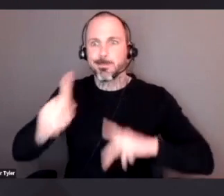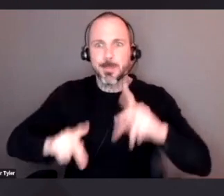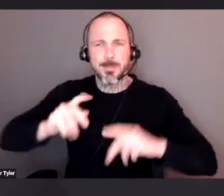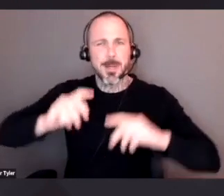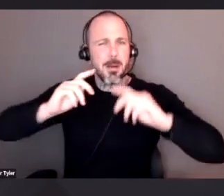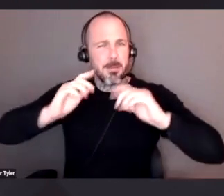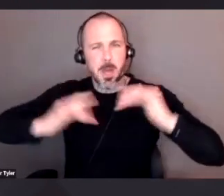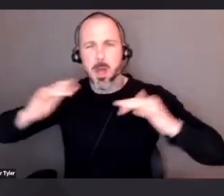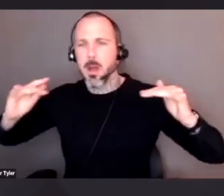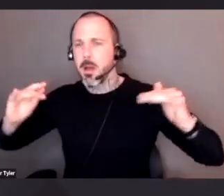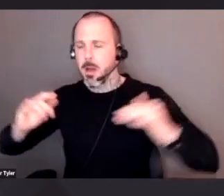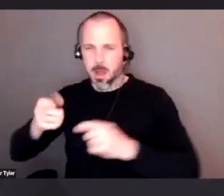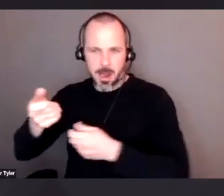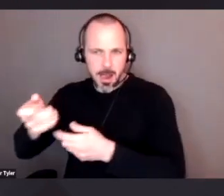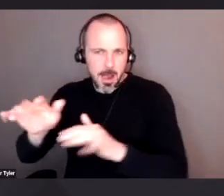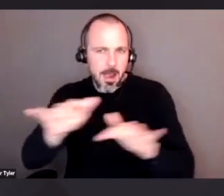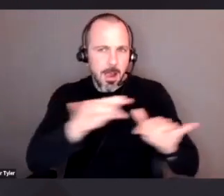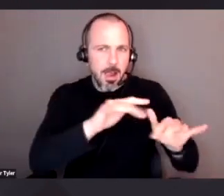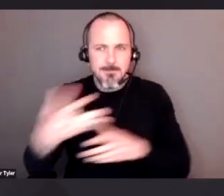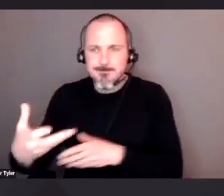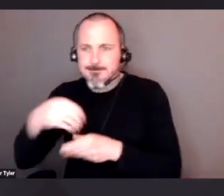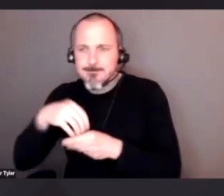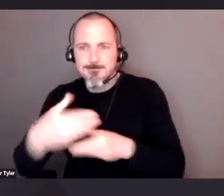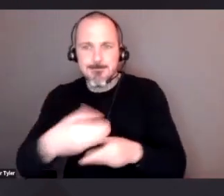During our time together today, we will explore the value